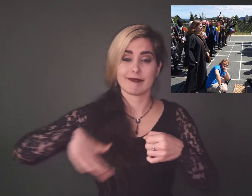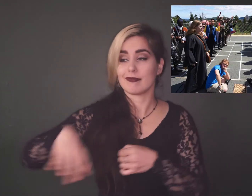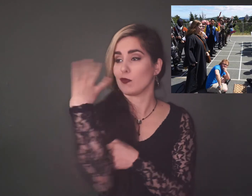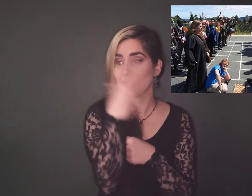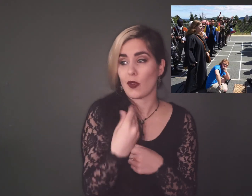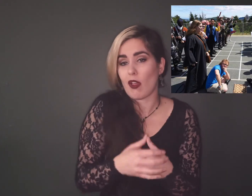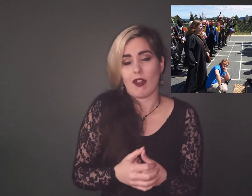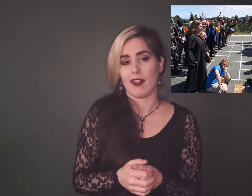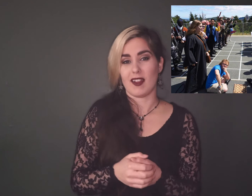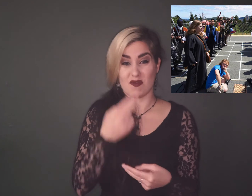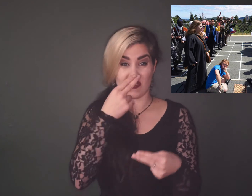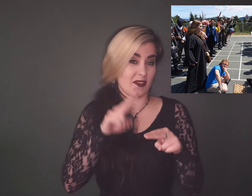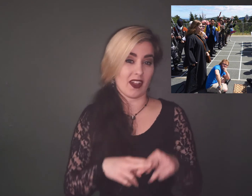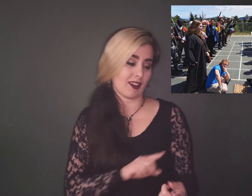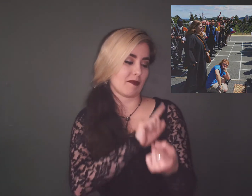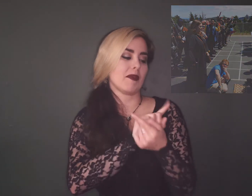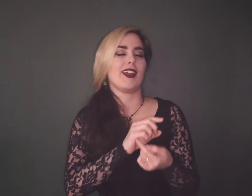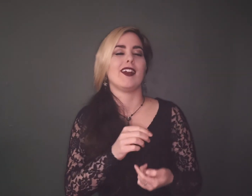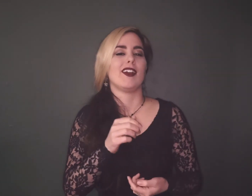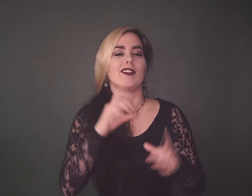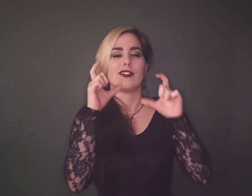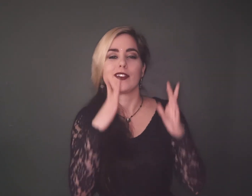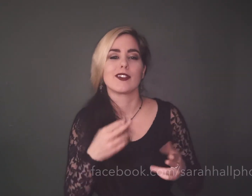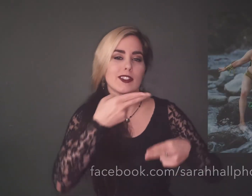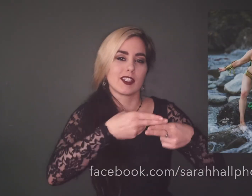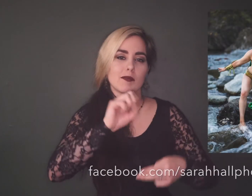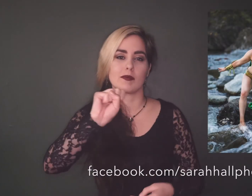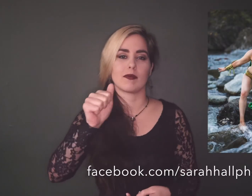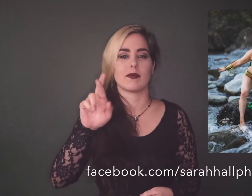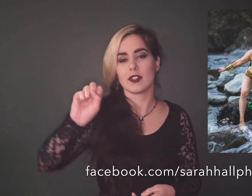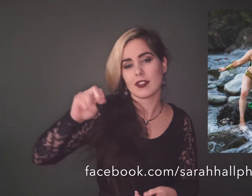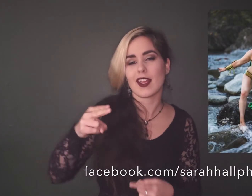The location was beautiful I had the fun opportunity to Sarah and that was a lot of fun.